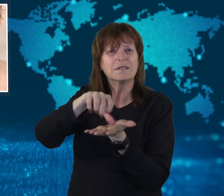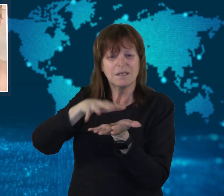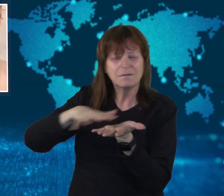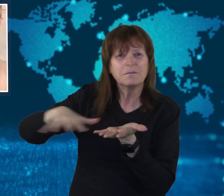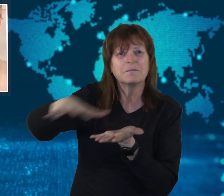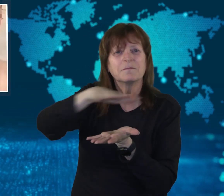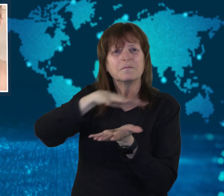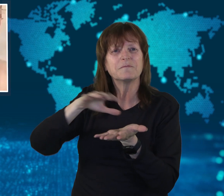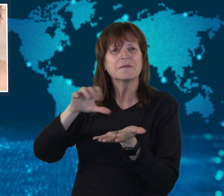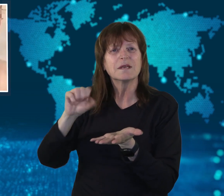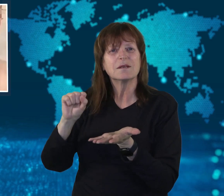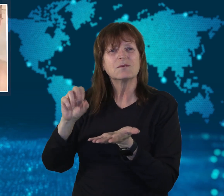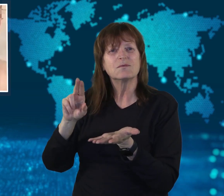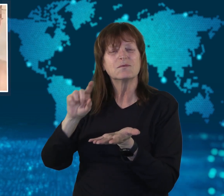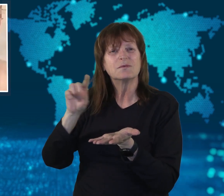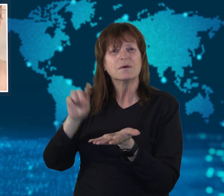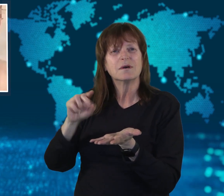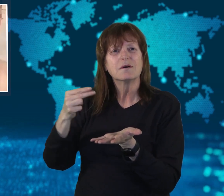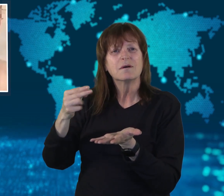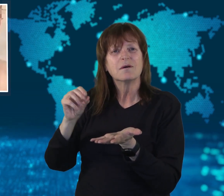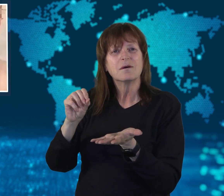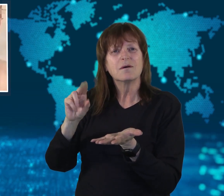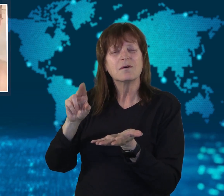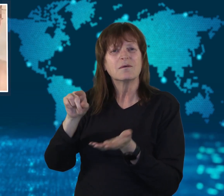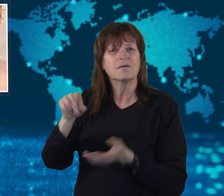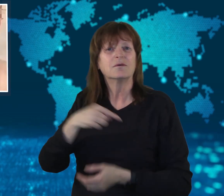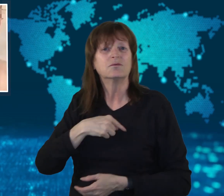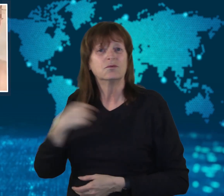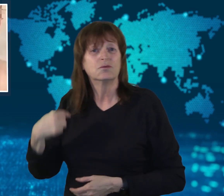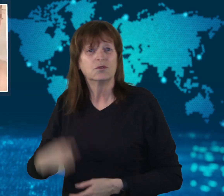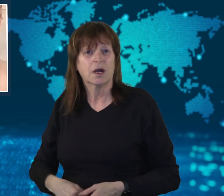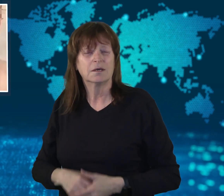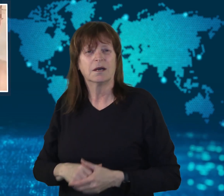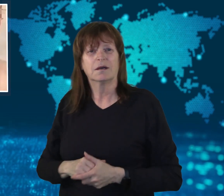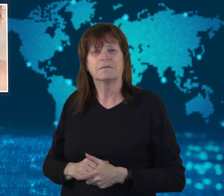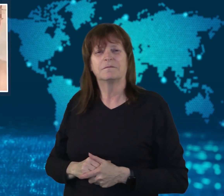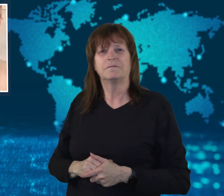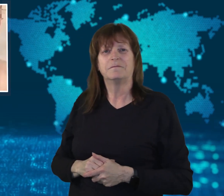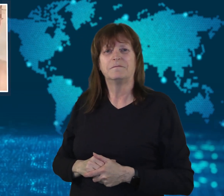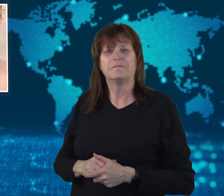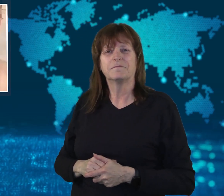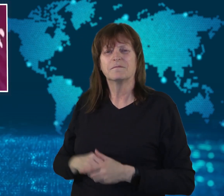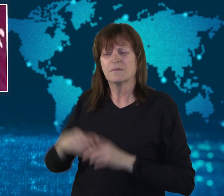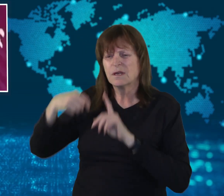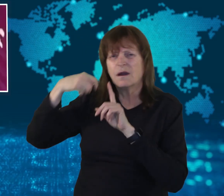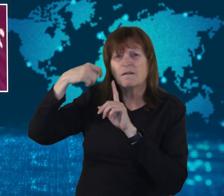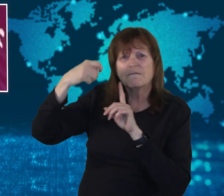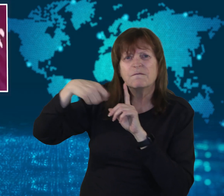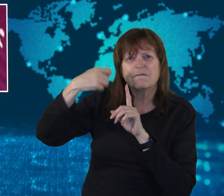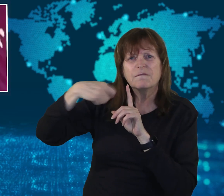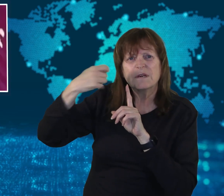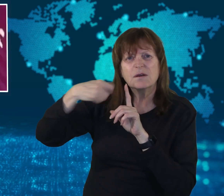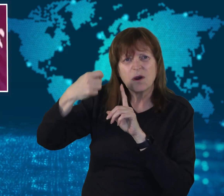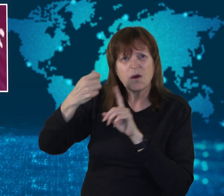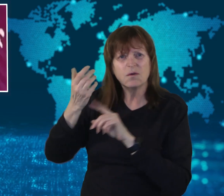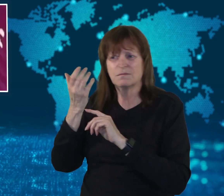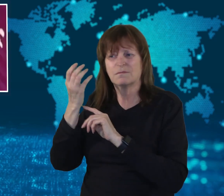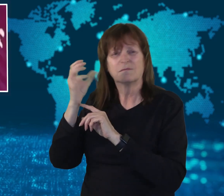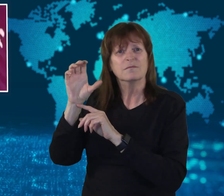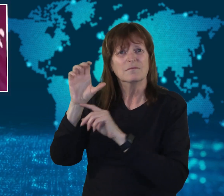Videos on social media showed Sun falling onto a hard stage while doing